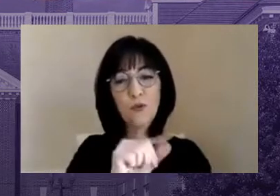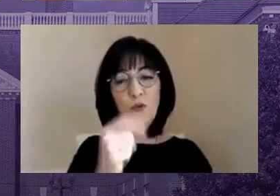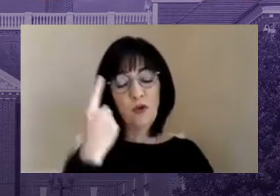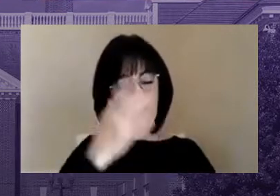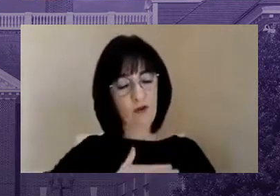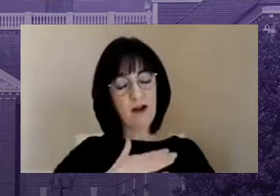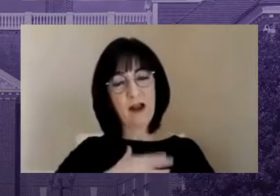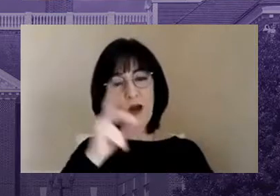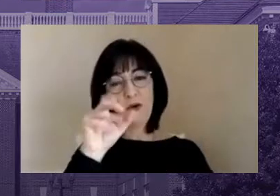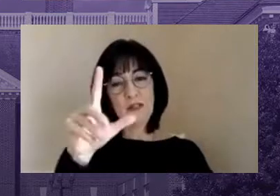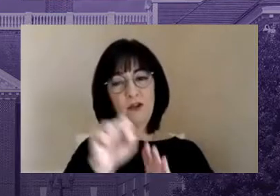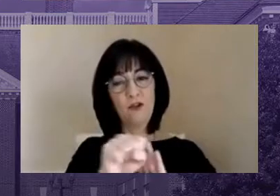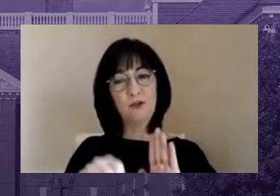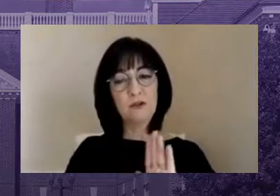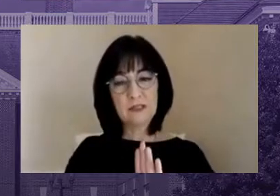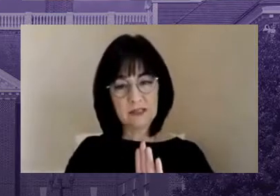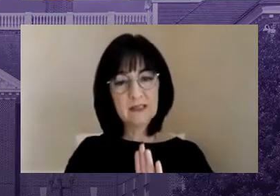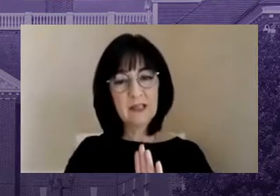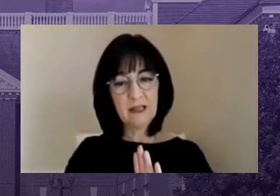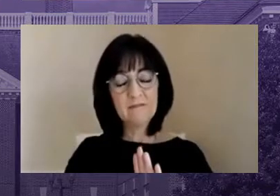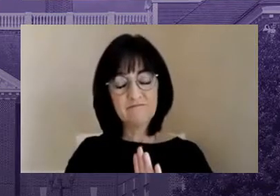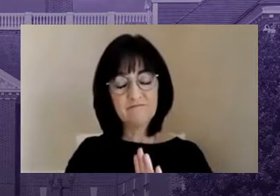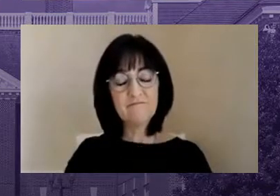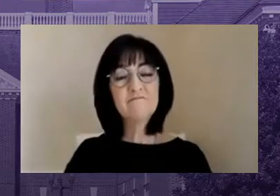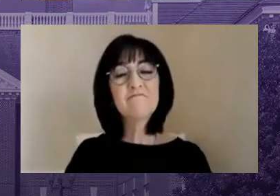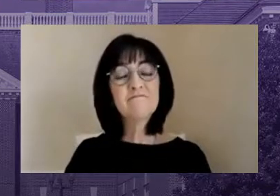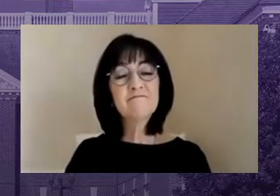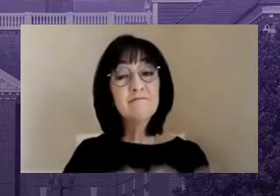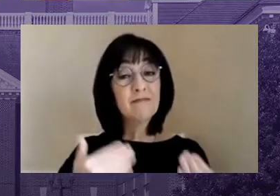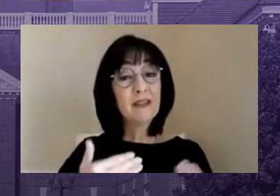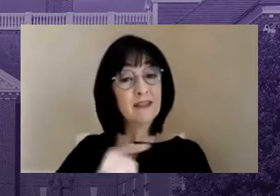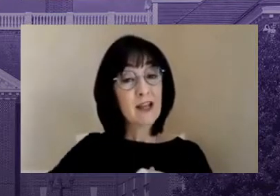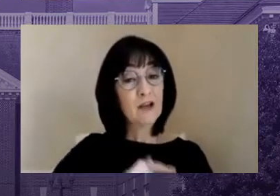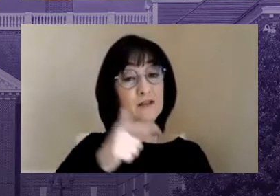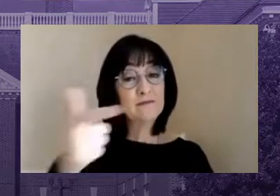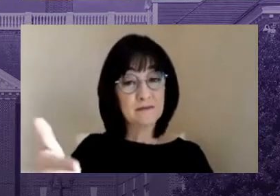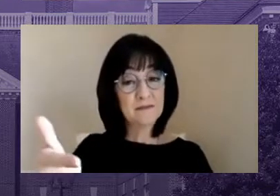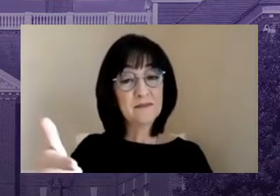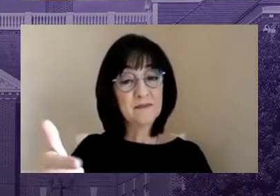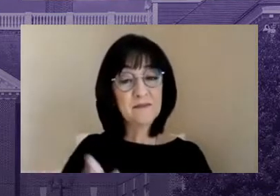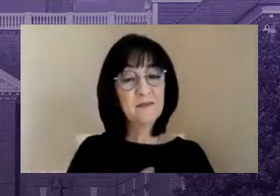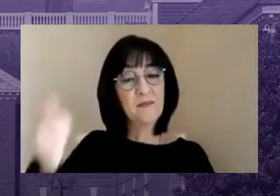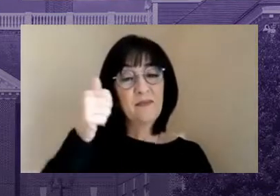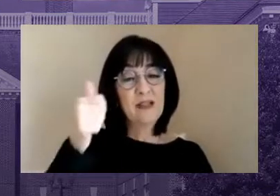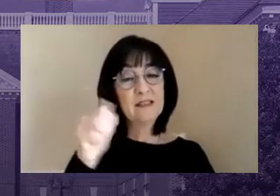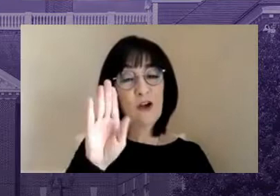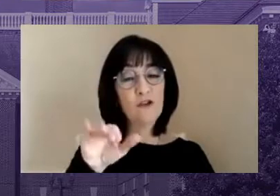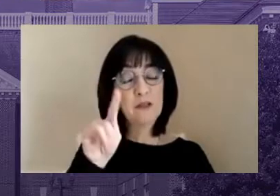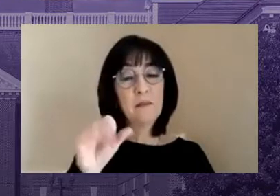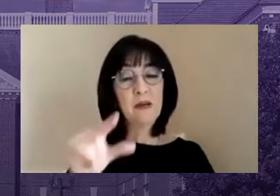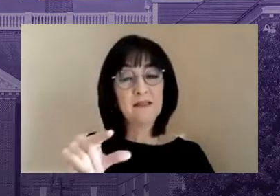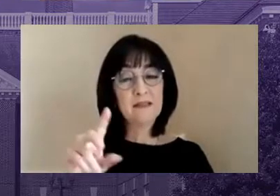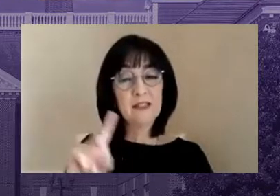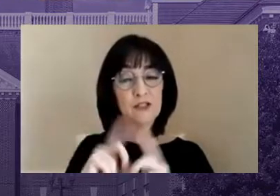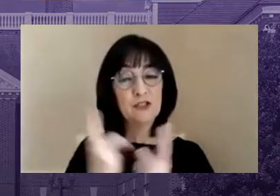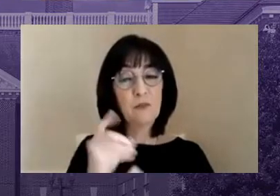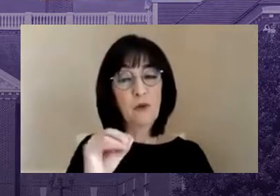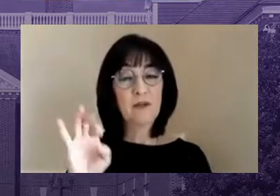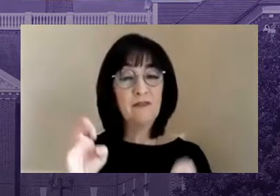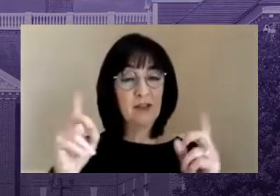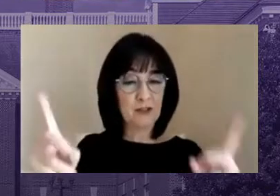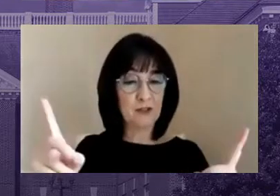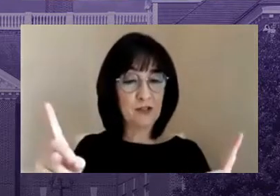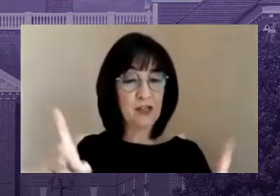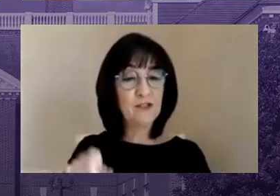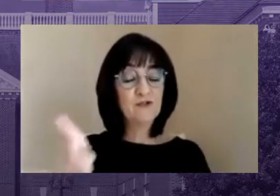service. And with that, I'm gonna hand it over to Secretary Bunting for everything that your team